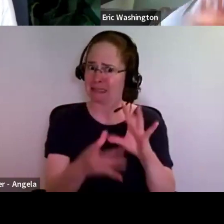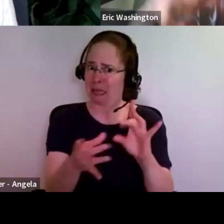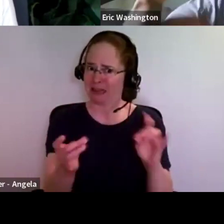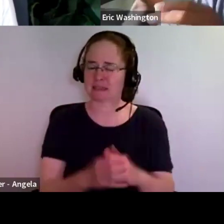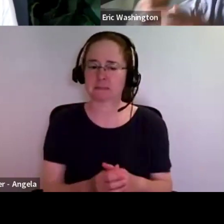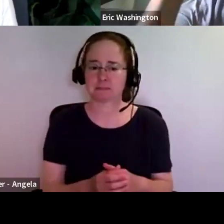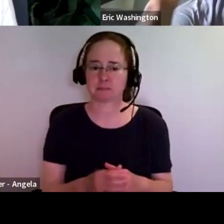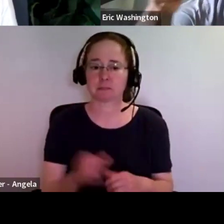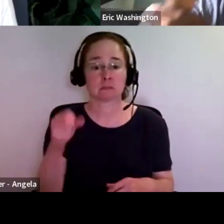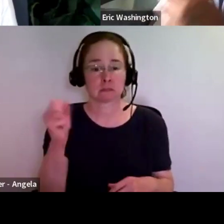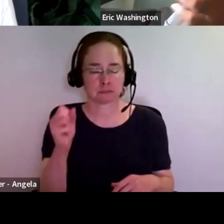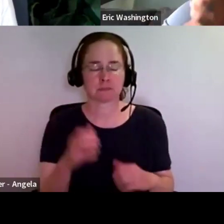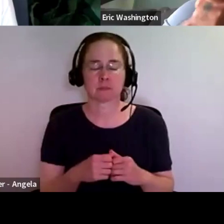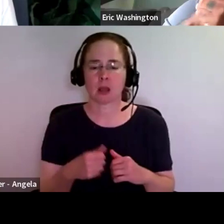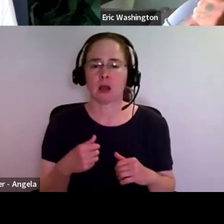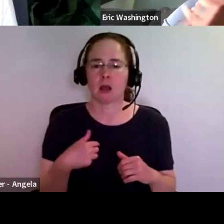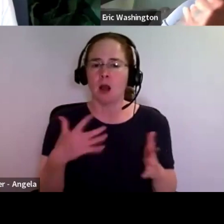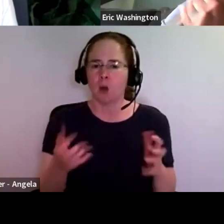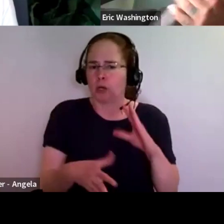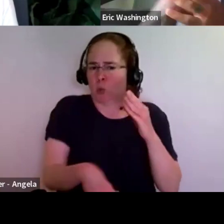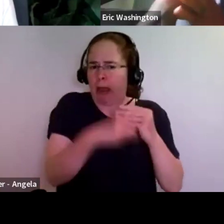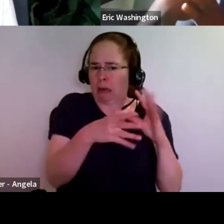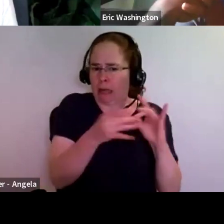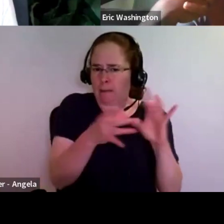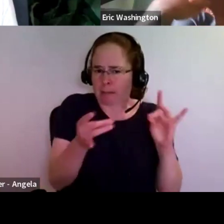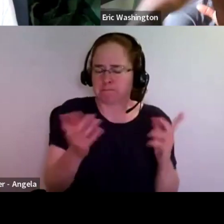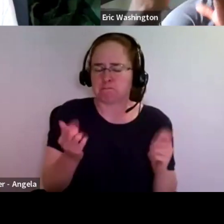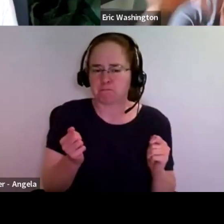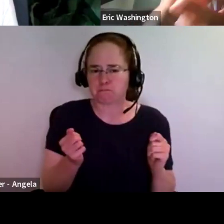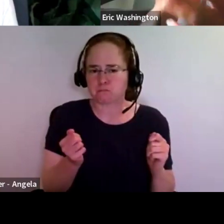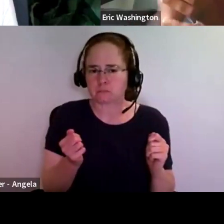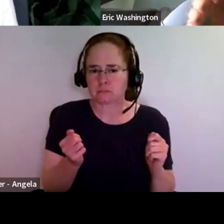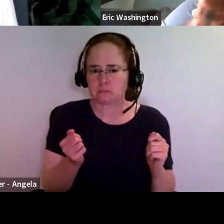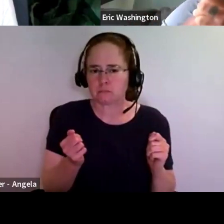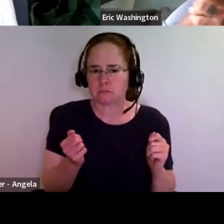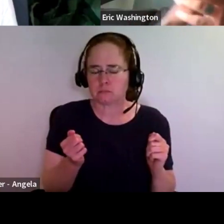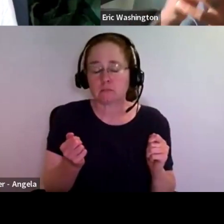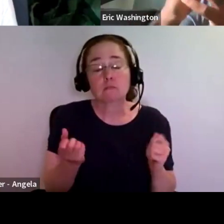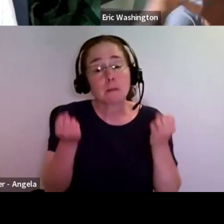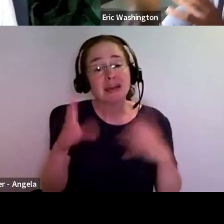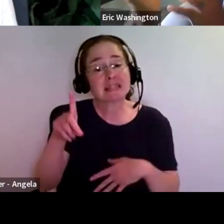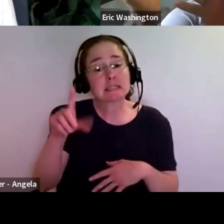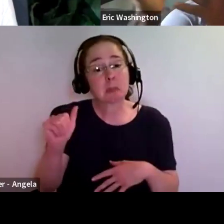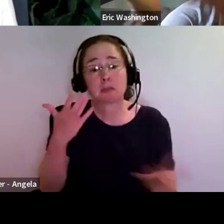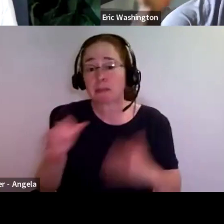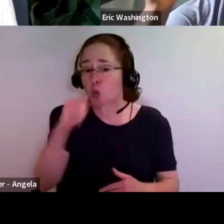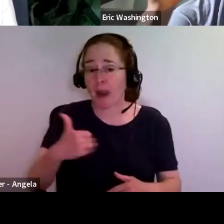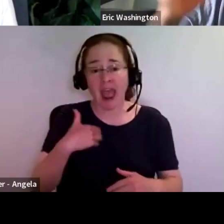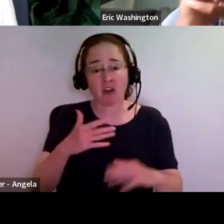Eric Washington: Yeah, I was just commenting on that. It's a lot of disabilities that might not get the attention that, you